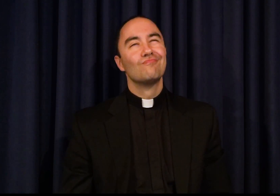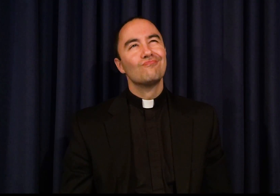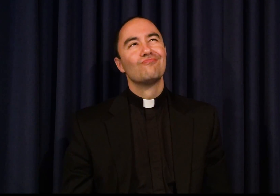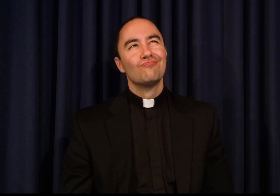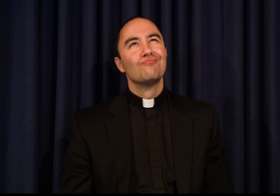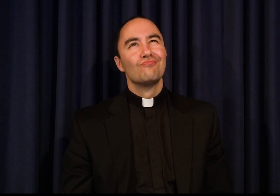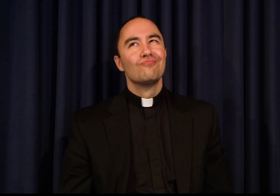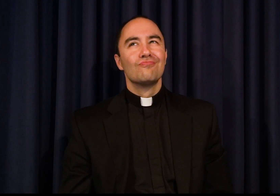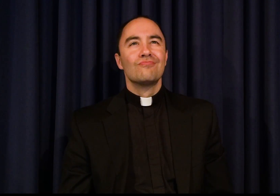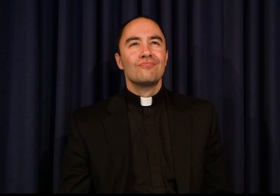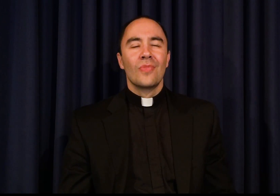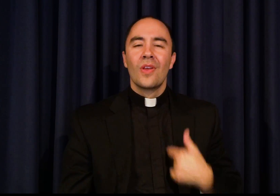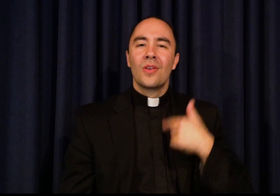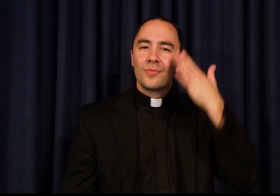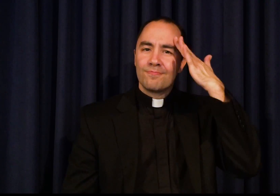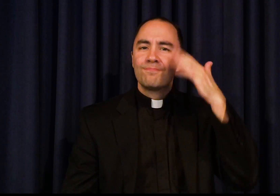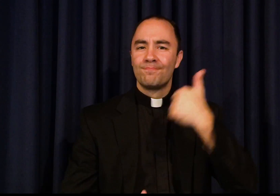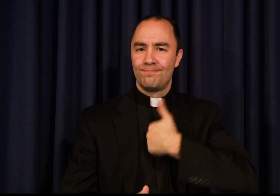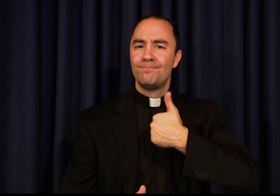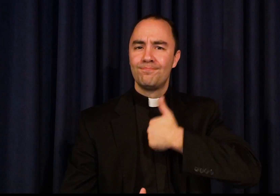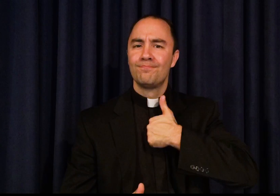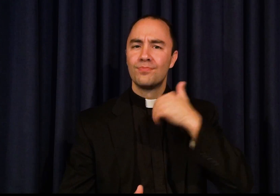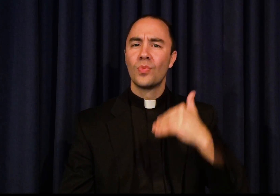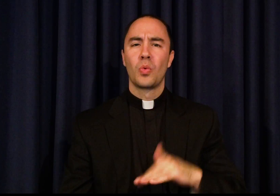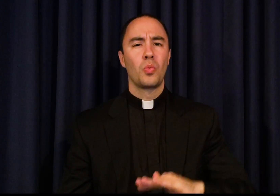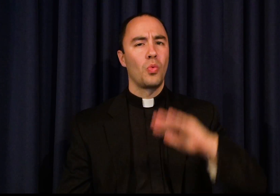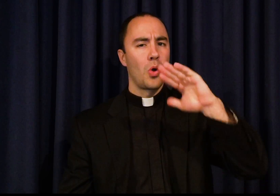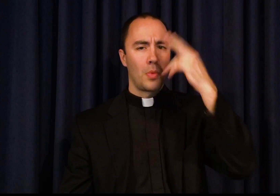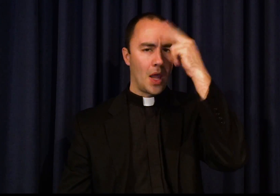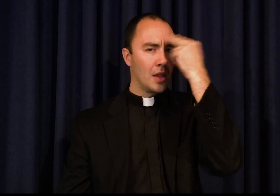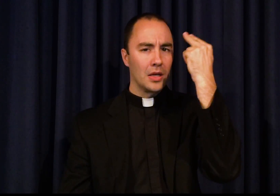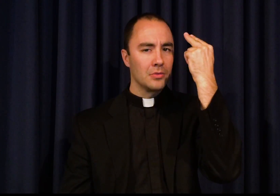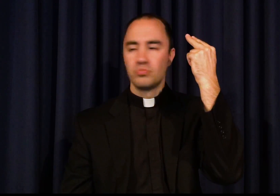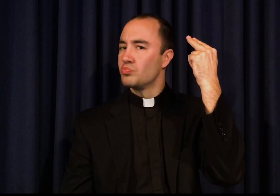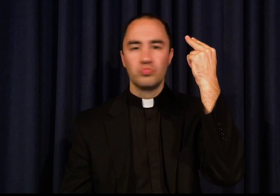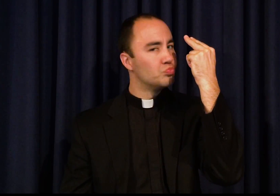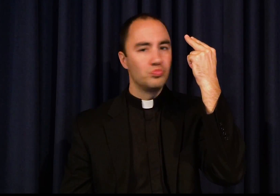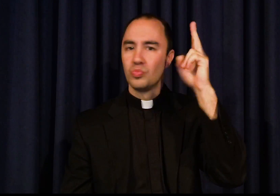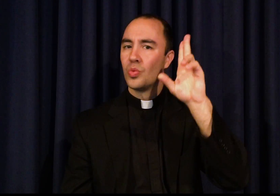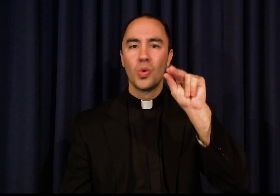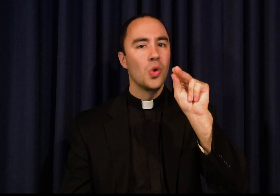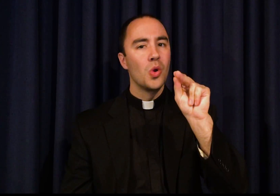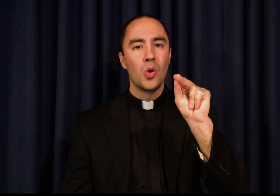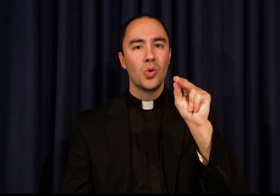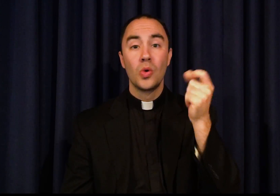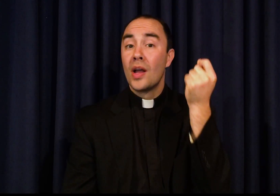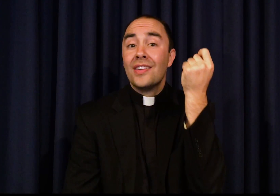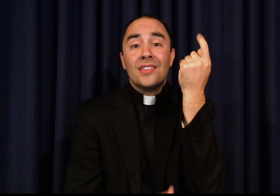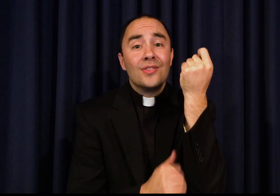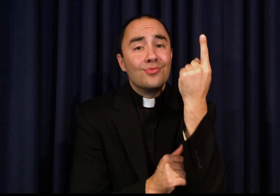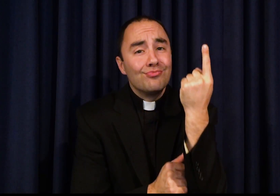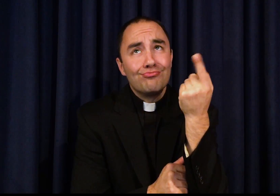think believe that we really need salvation? That's a tough question. I know myself